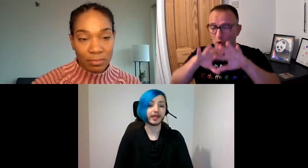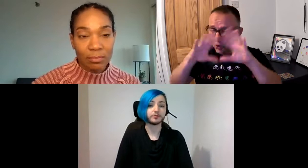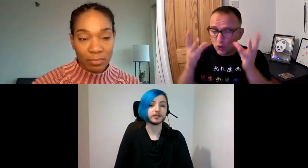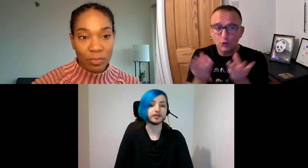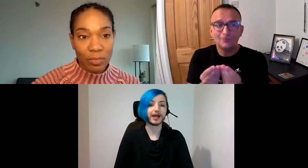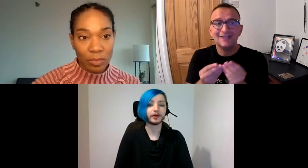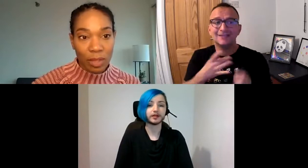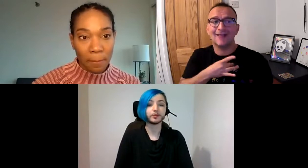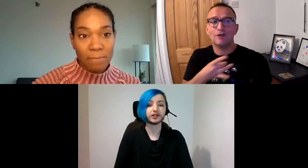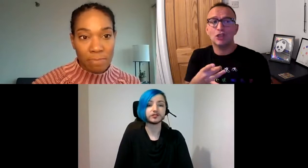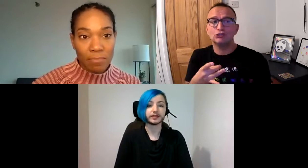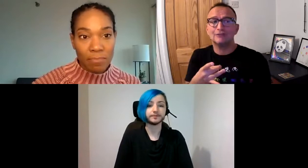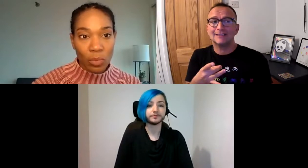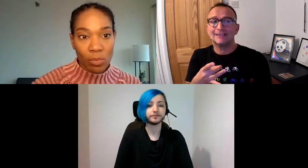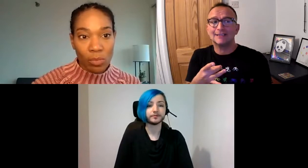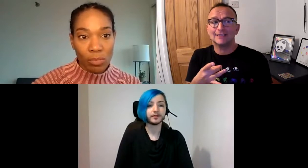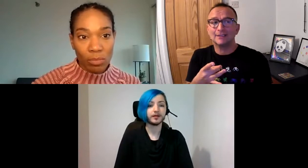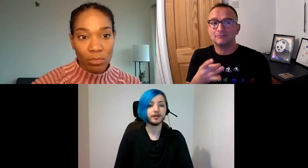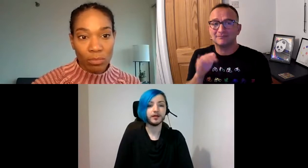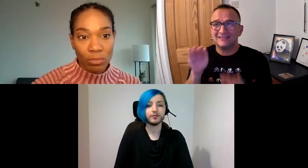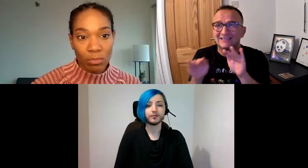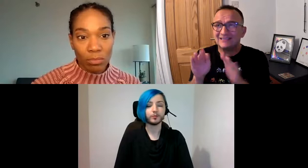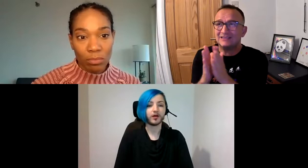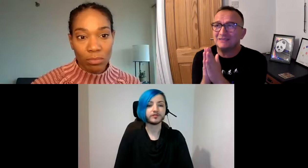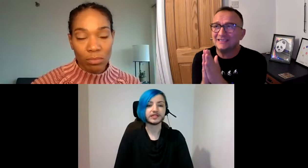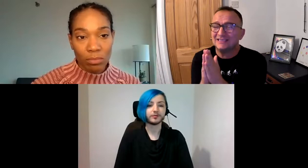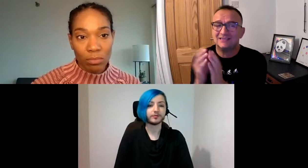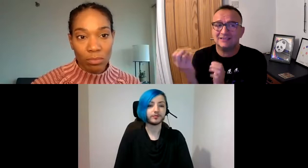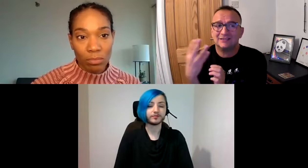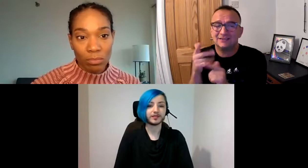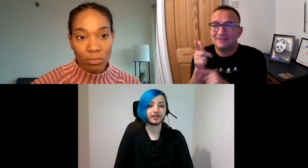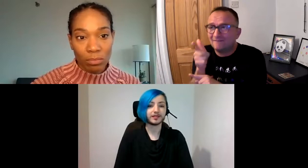time to make these films you know they are volume -